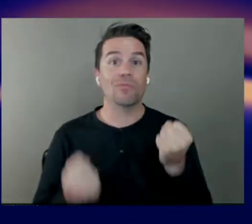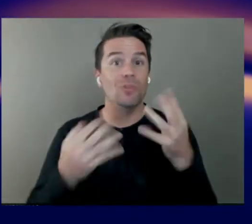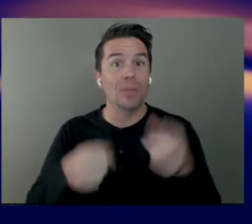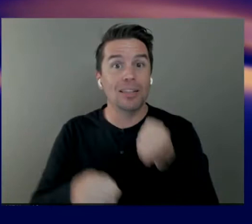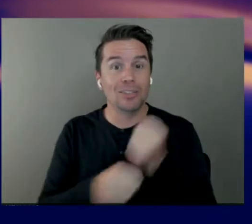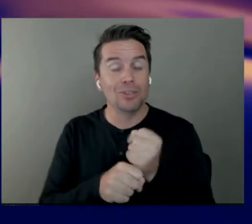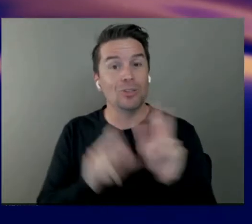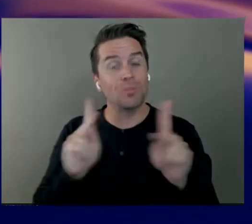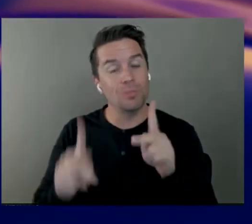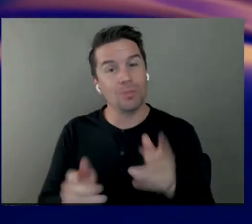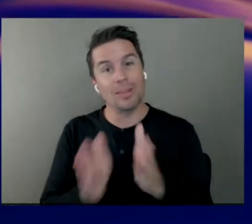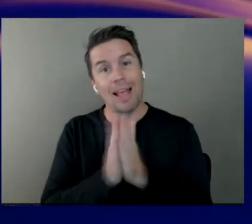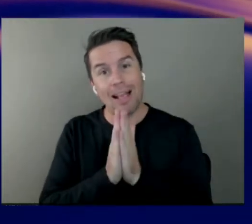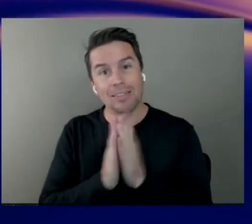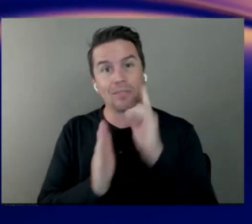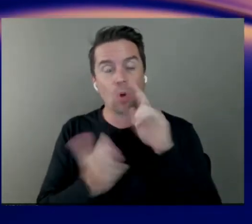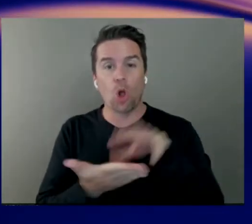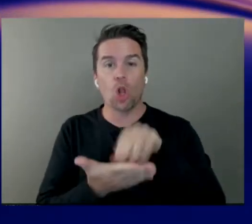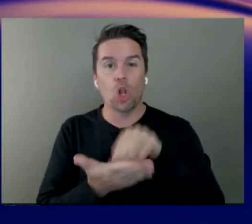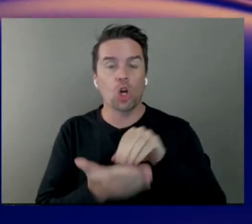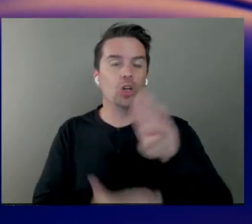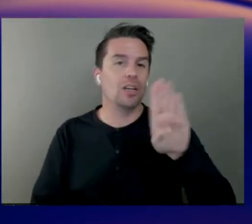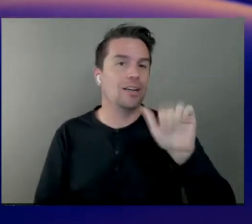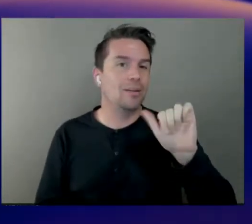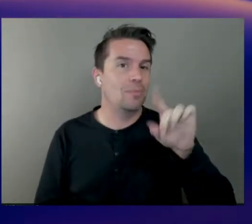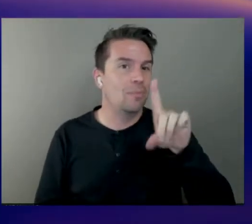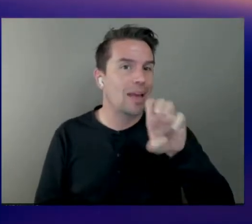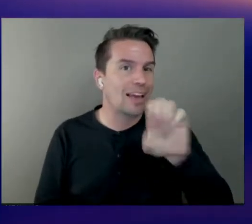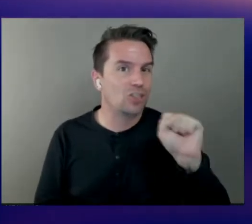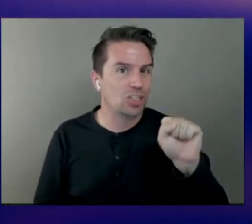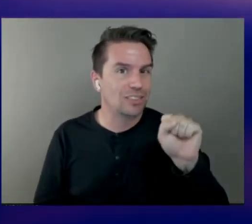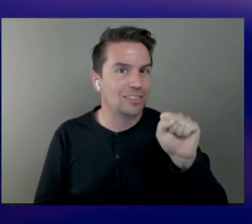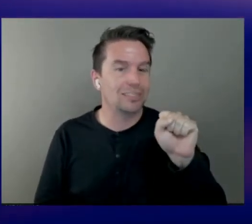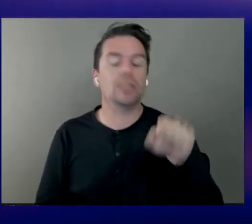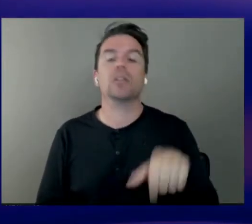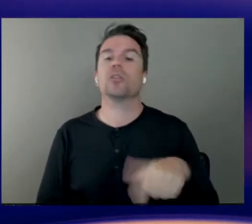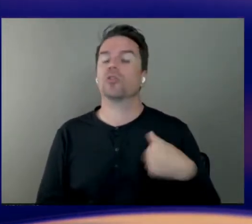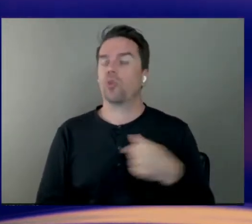for learning badges, and we listened, and we are proud